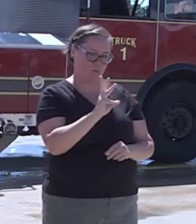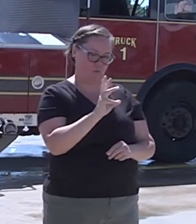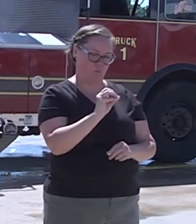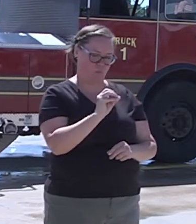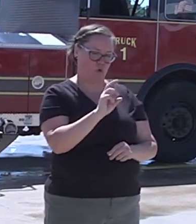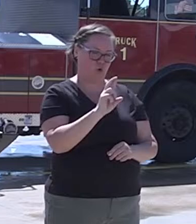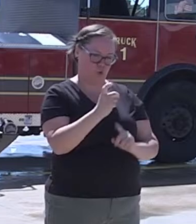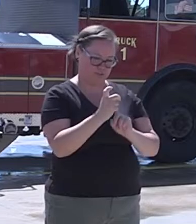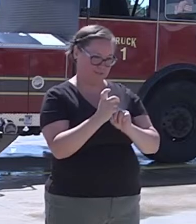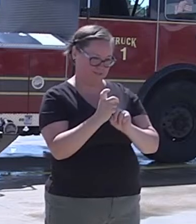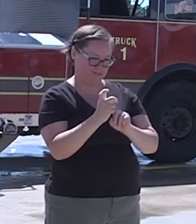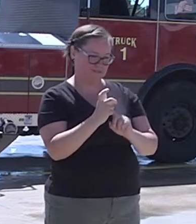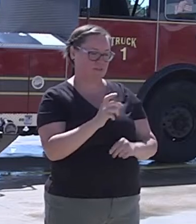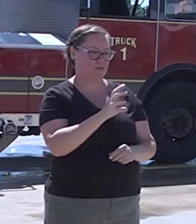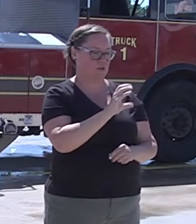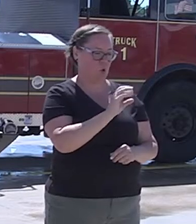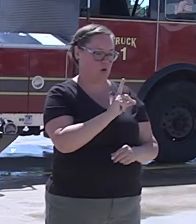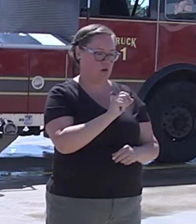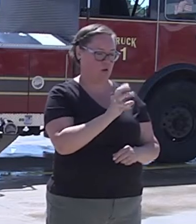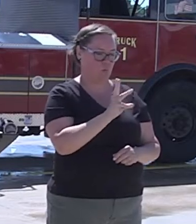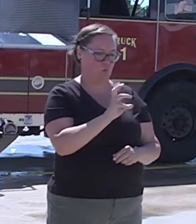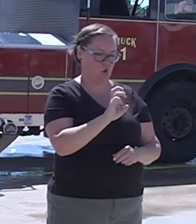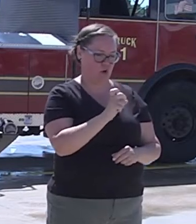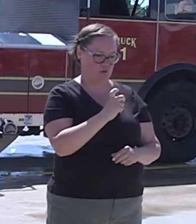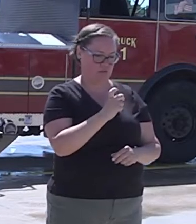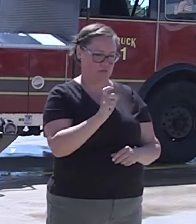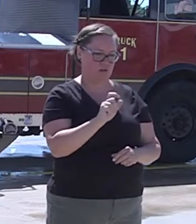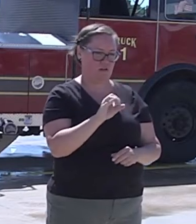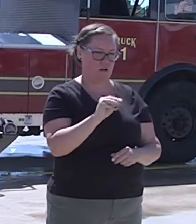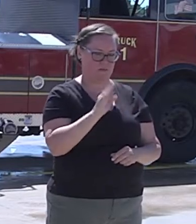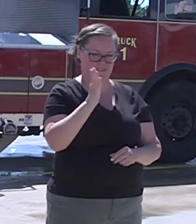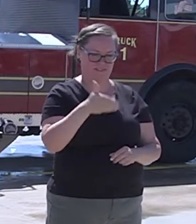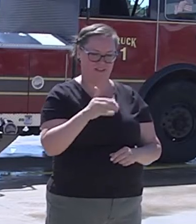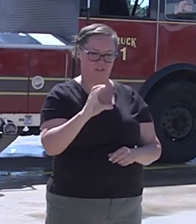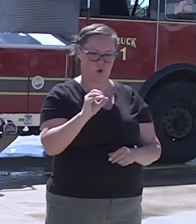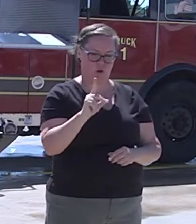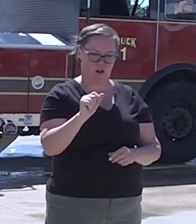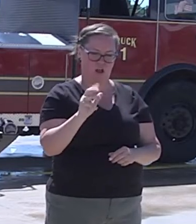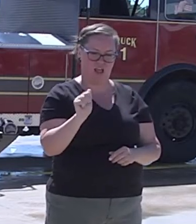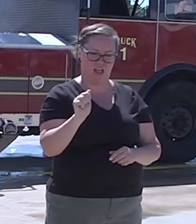so Koda works.com Awards and then you can scroll down and you can see all the really cool projects